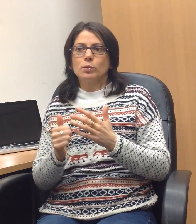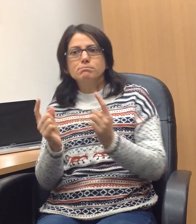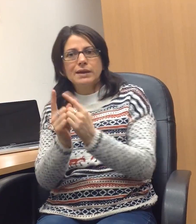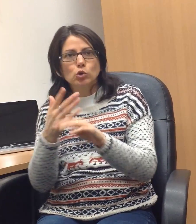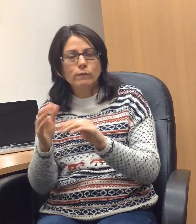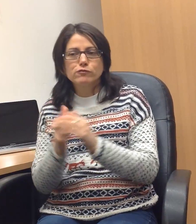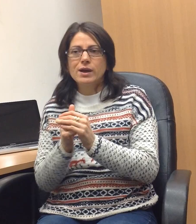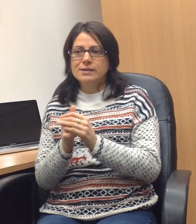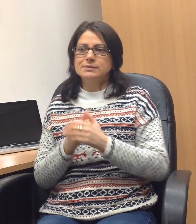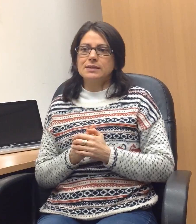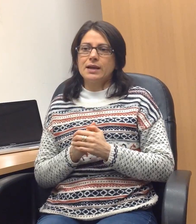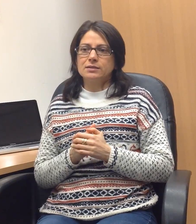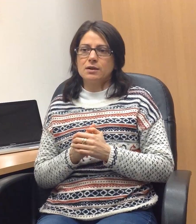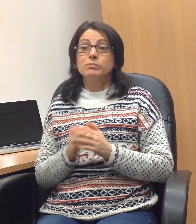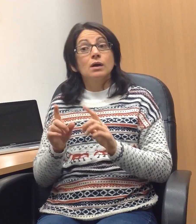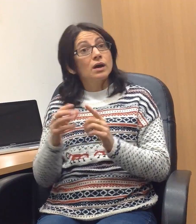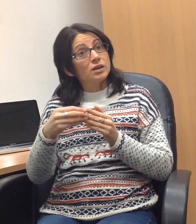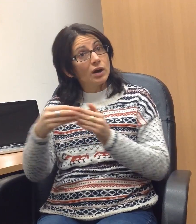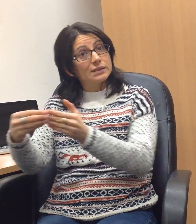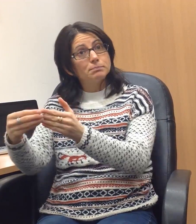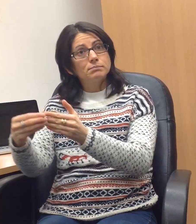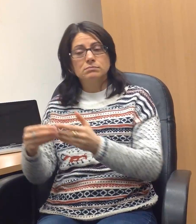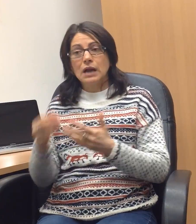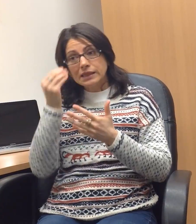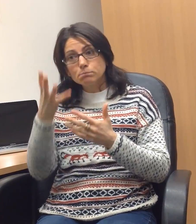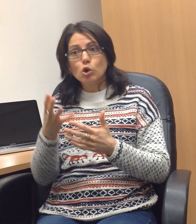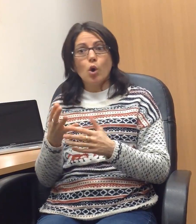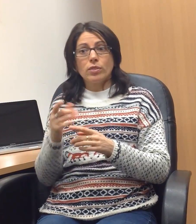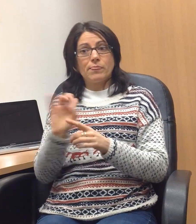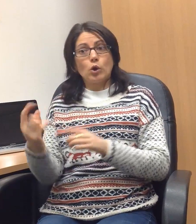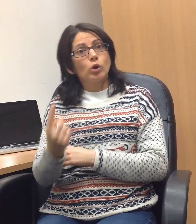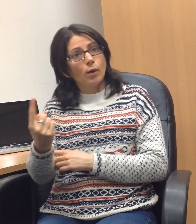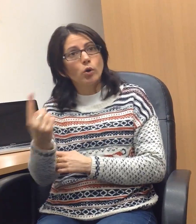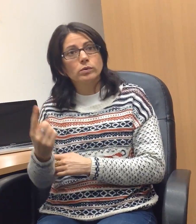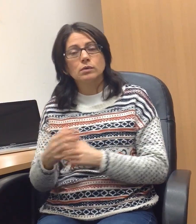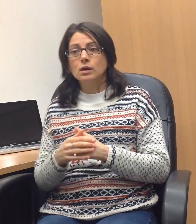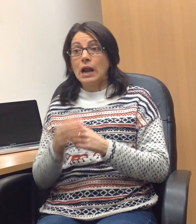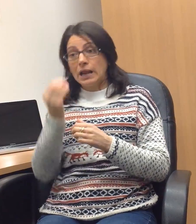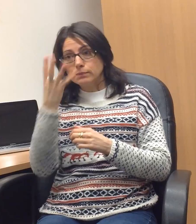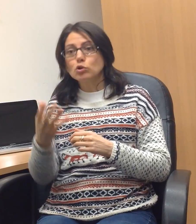to try something new and learn new skills, meet new friends who might guide them and let them know they are not alone.